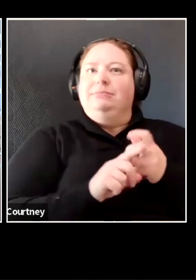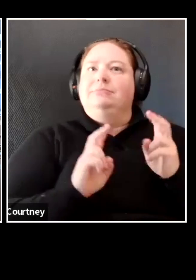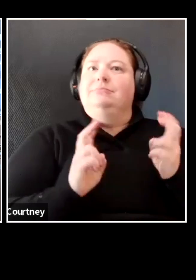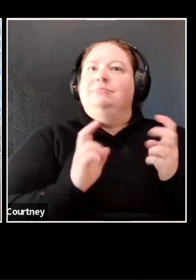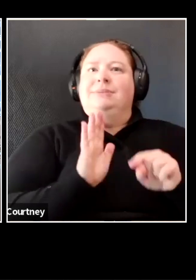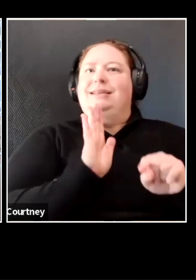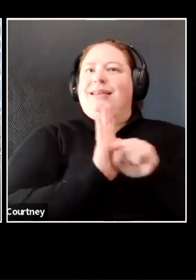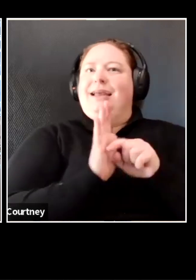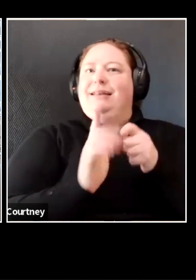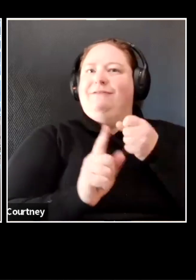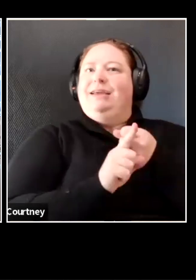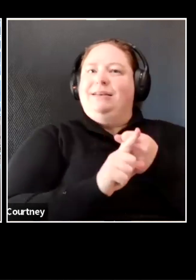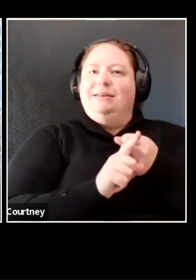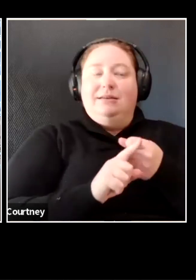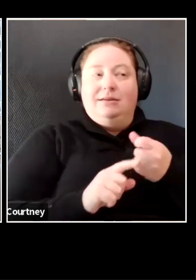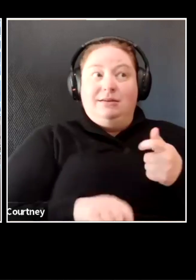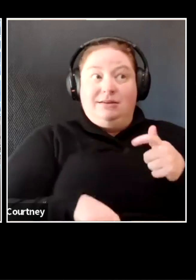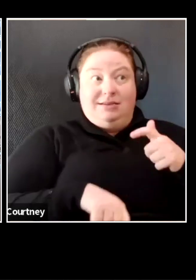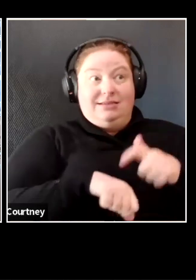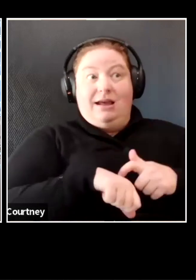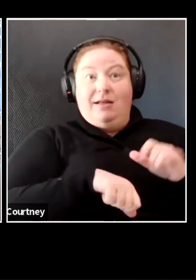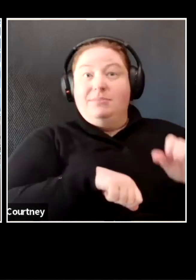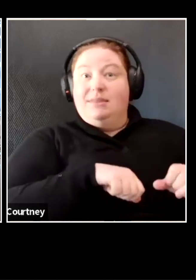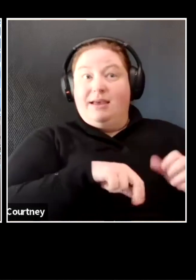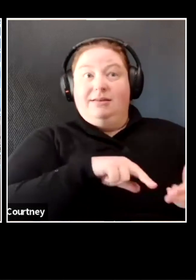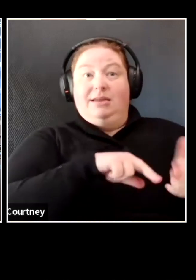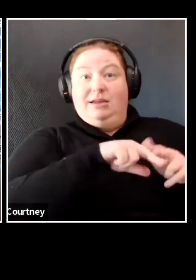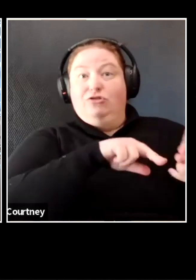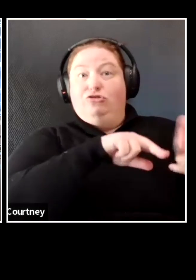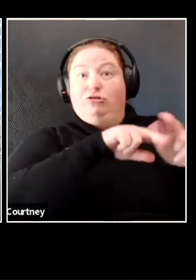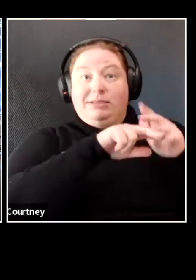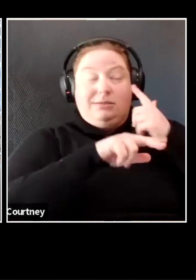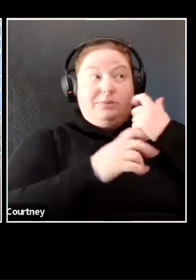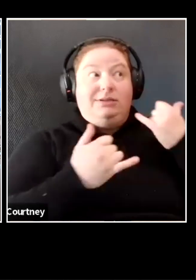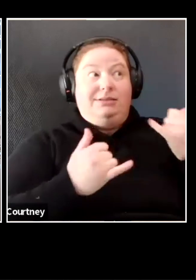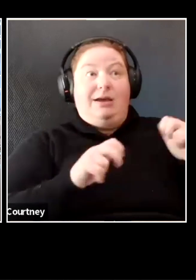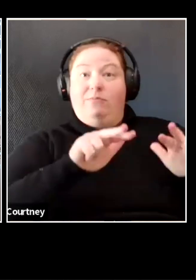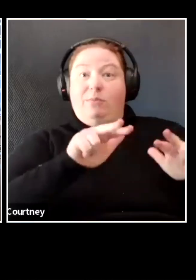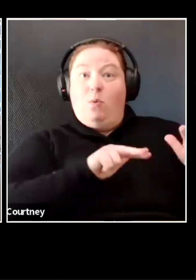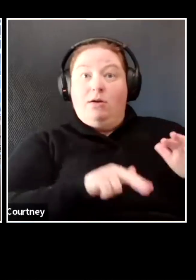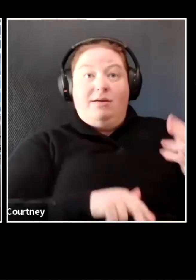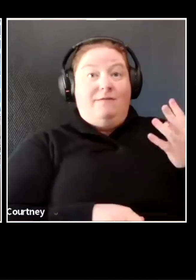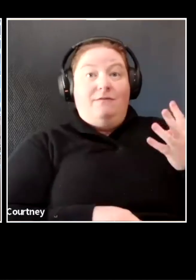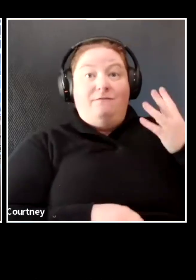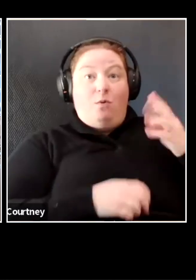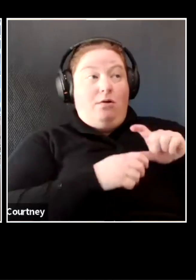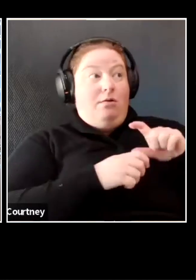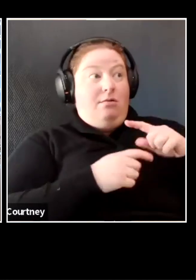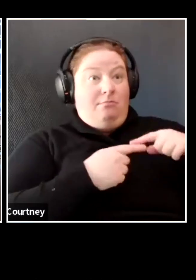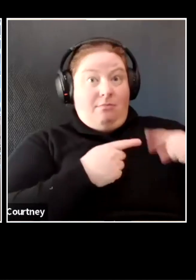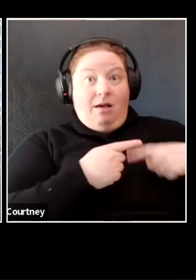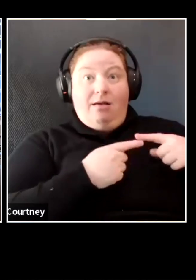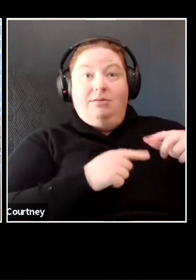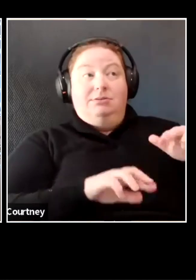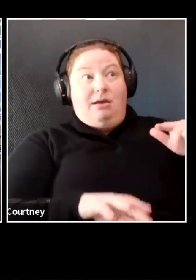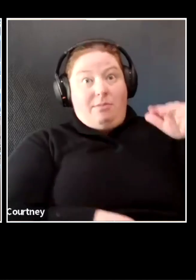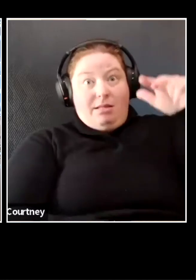penalty increases because I've been walking for four miles uphill and now I'm tired. So being able